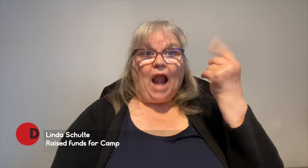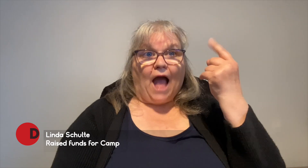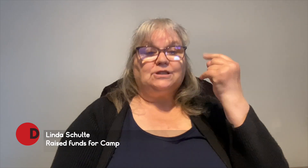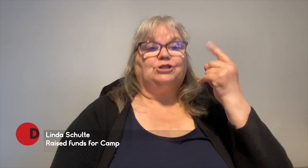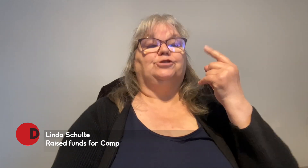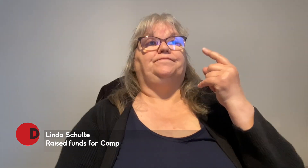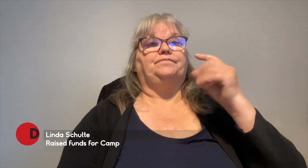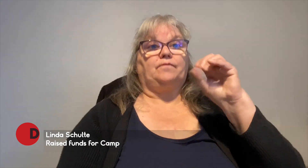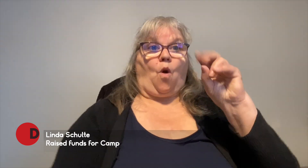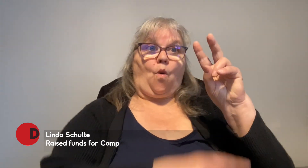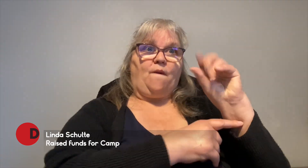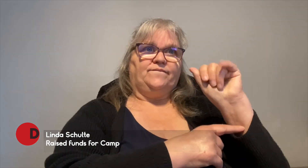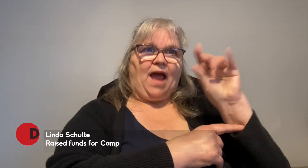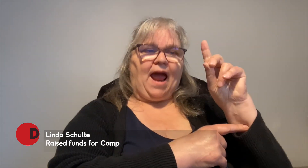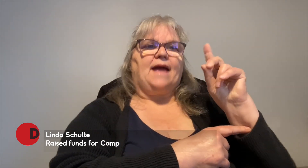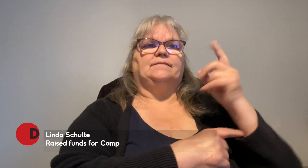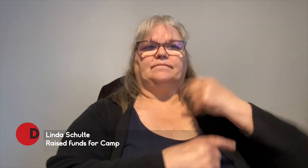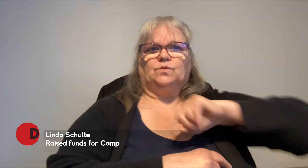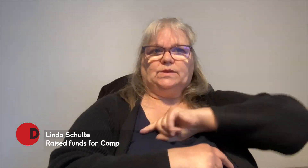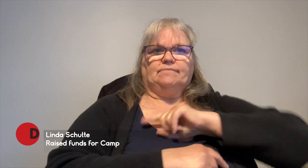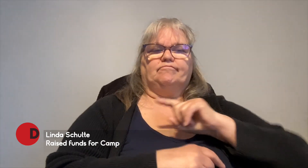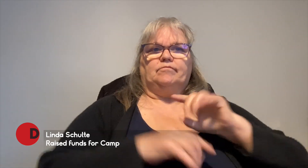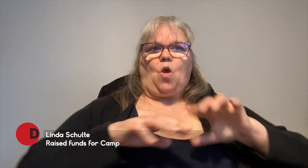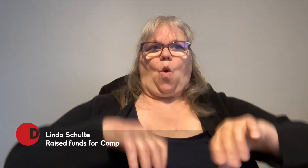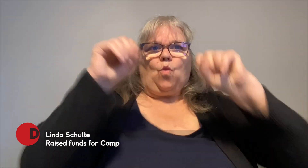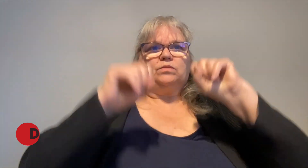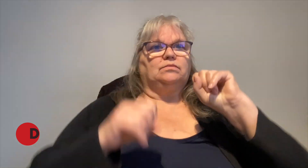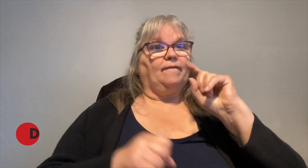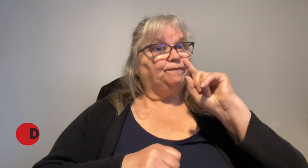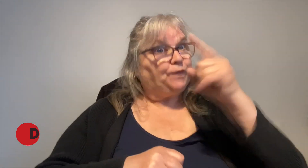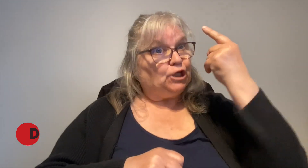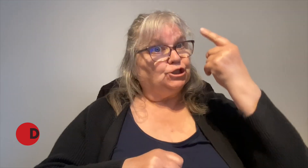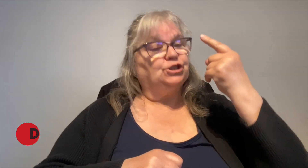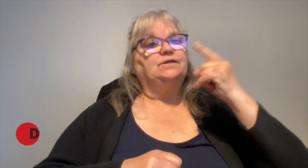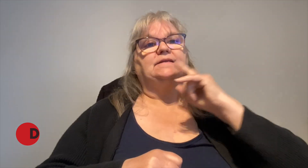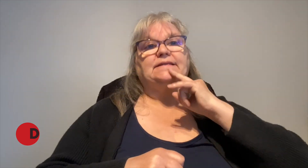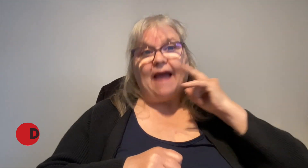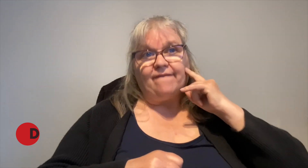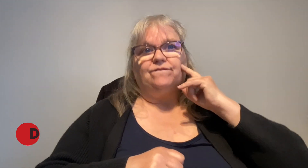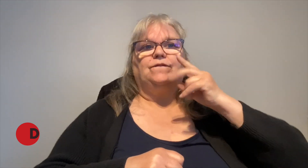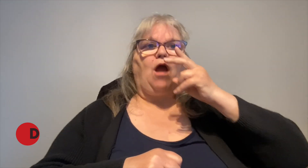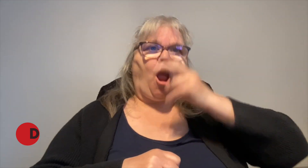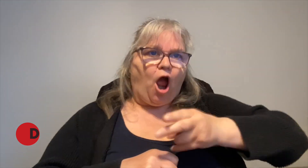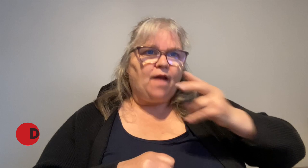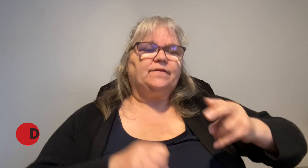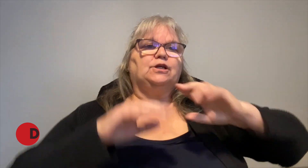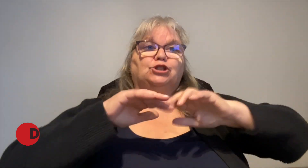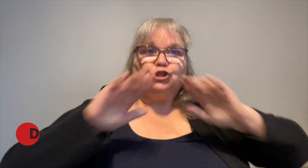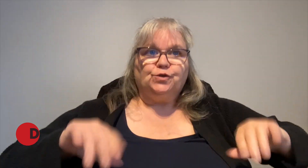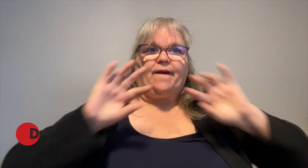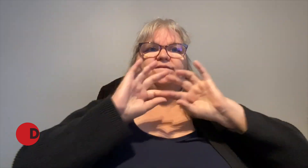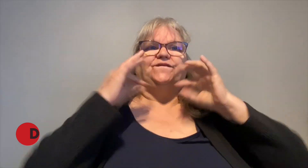Last year OVAD planned its first Deaf and Hard of Hearing Children and